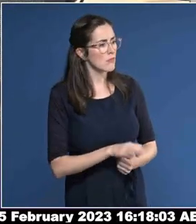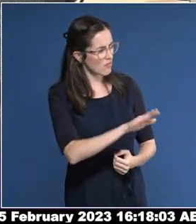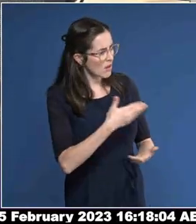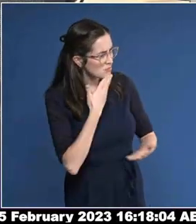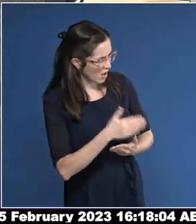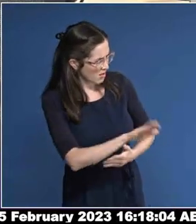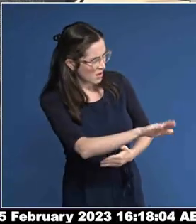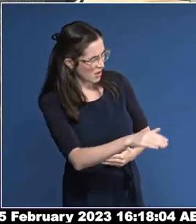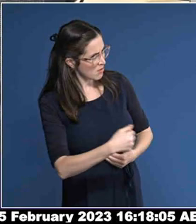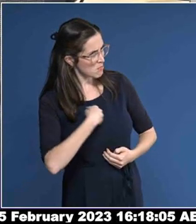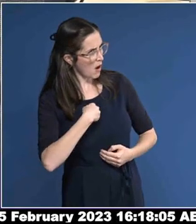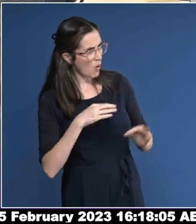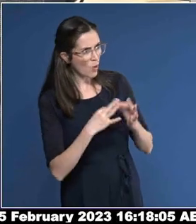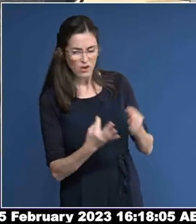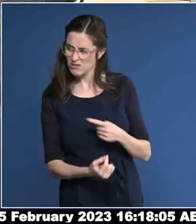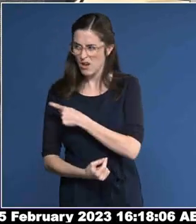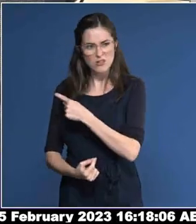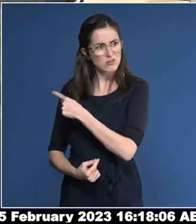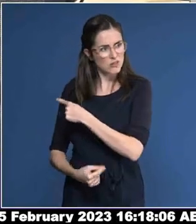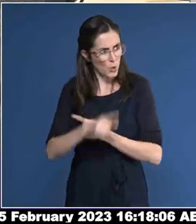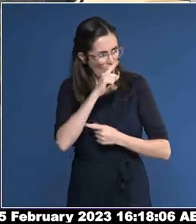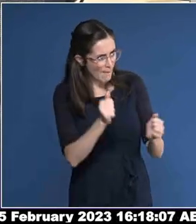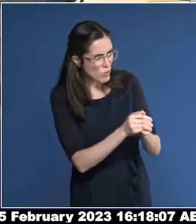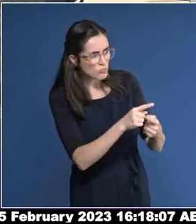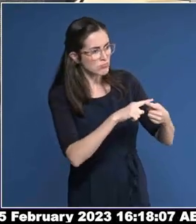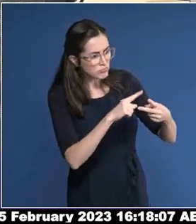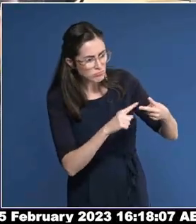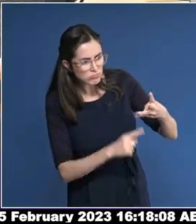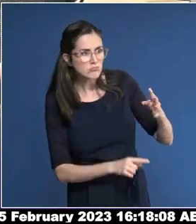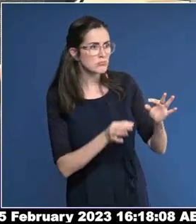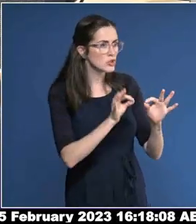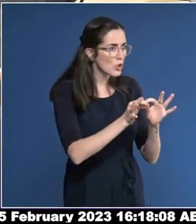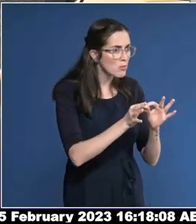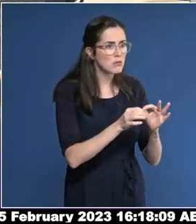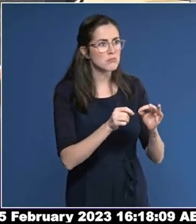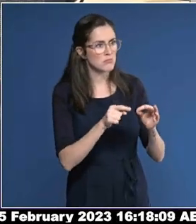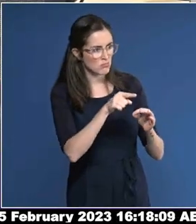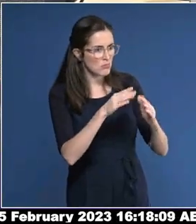And if you are with our service - our support coordinator, you don't have to use the rest of our services.